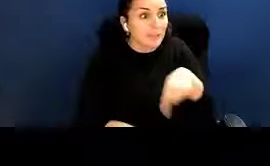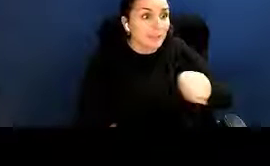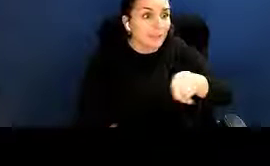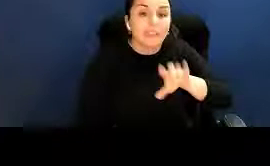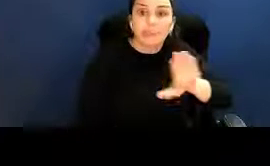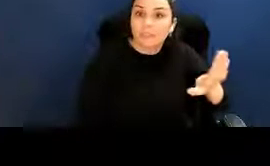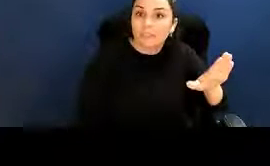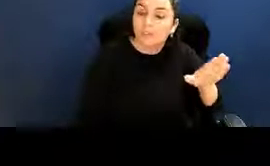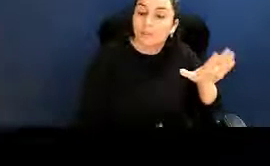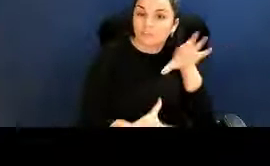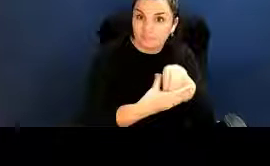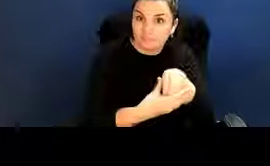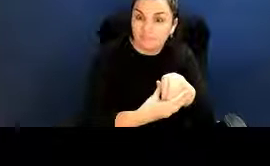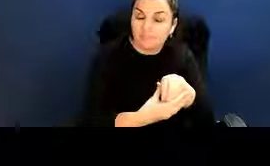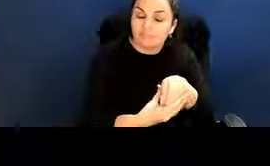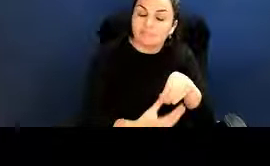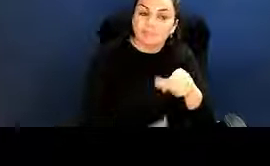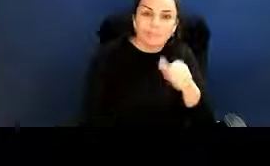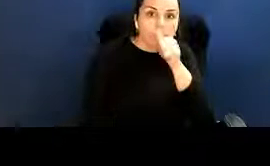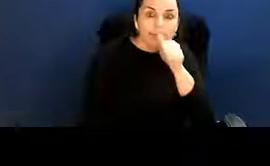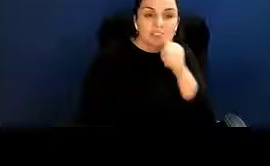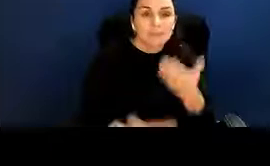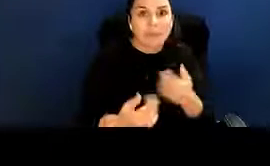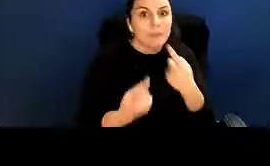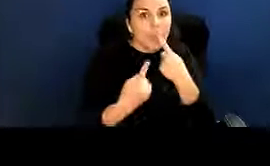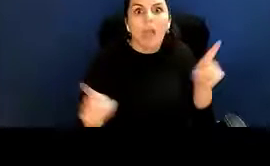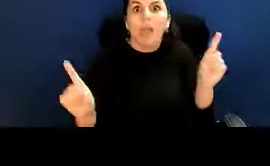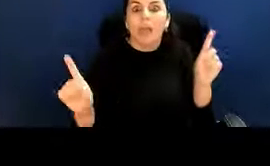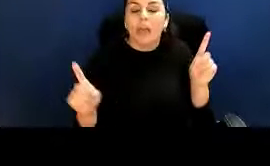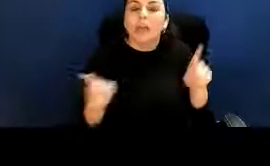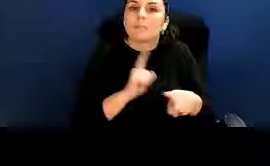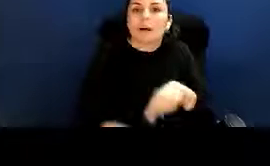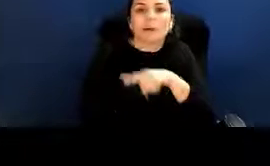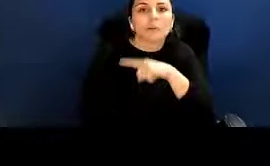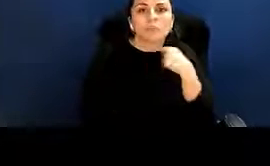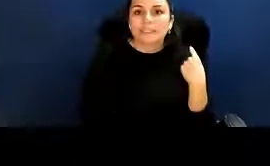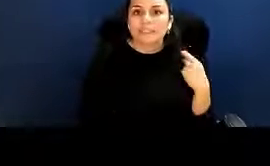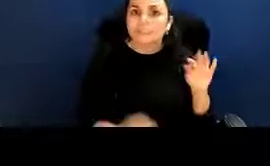and if this risk is minimal based on that definition that I shared with you earlier,